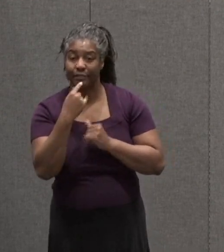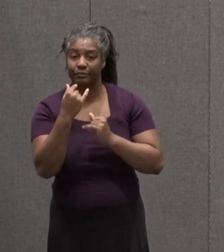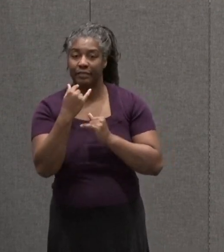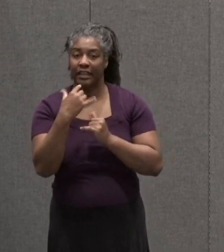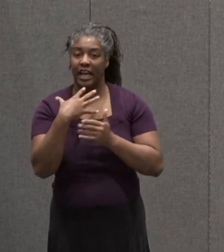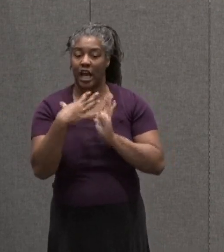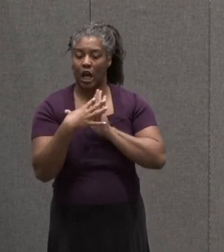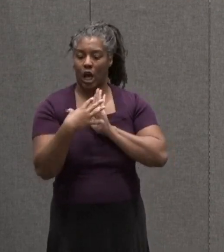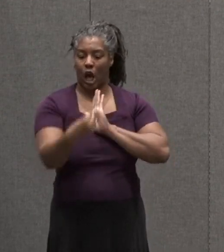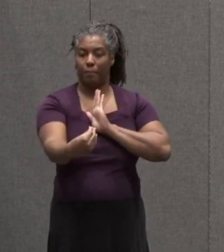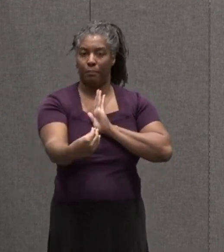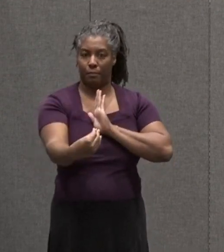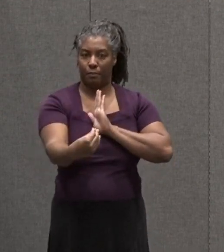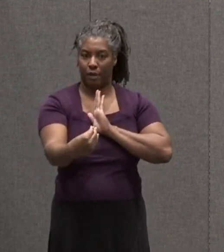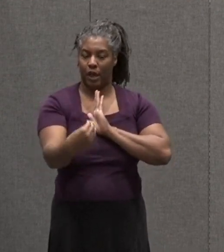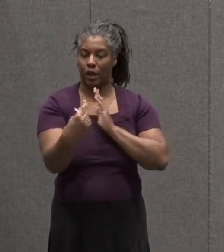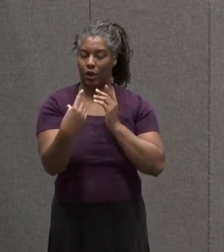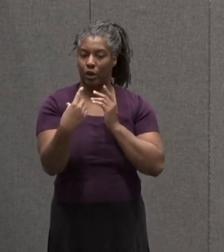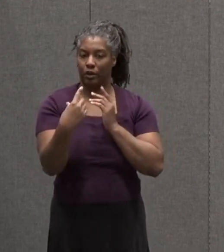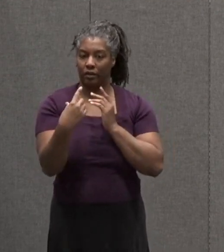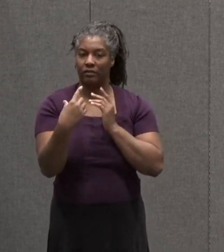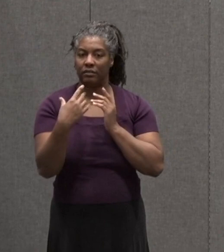I go first and then you'll go ready?